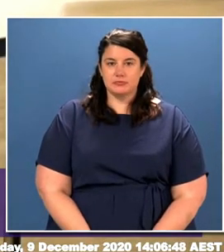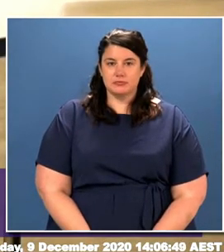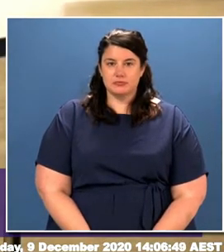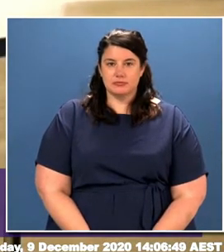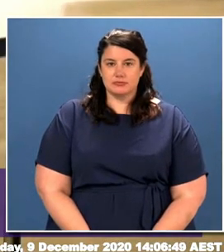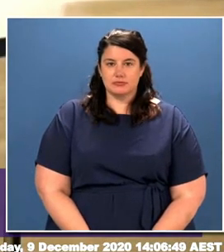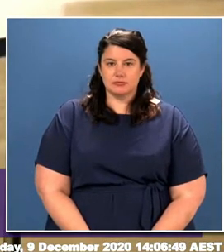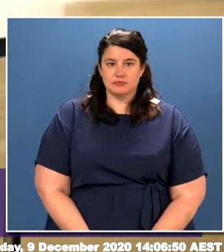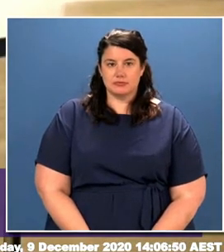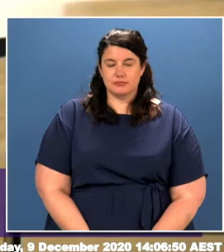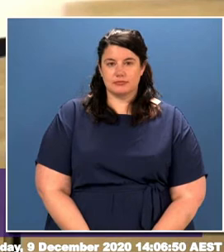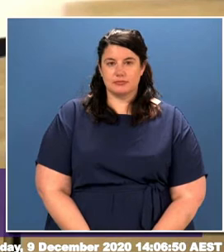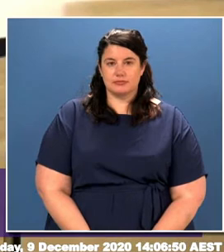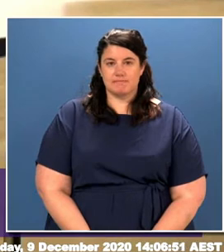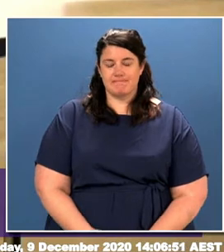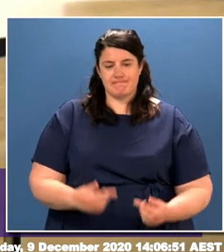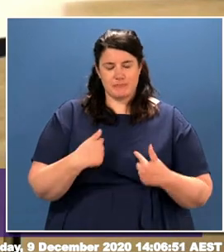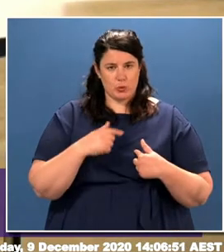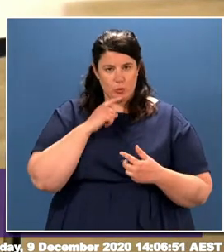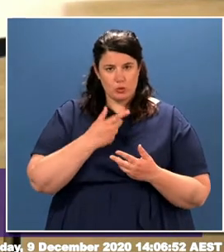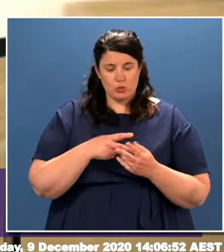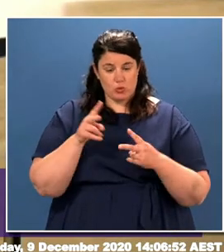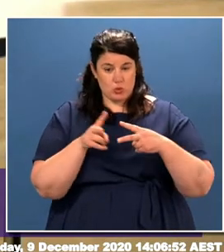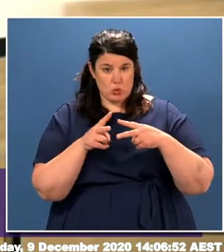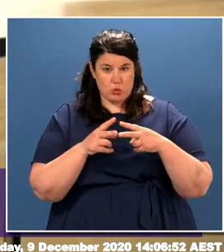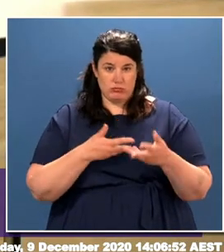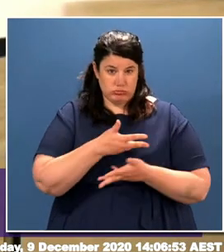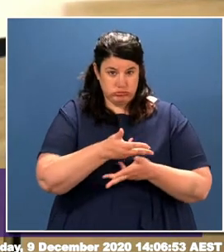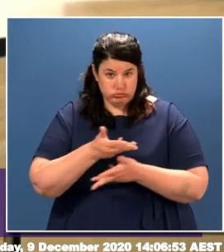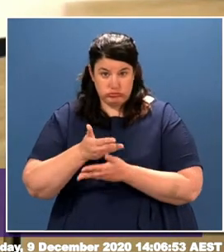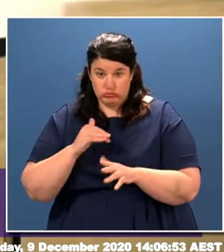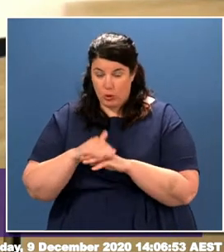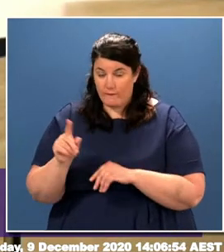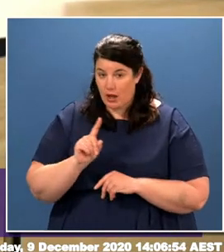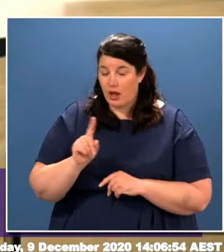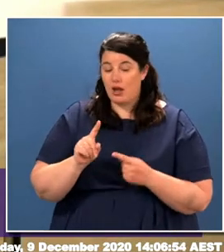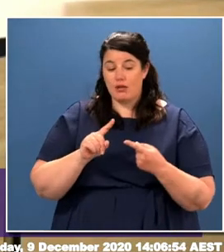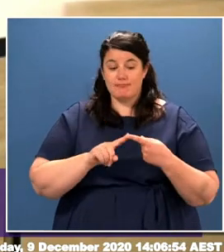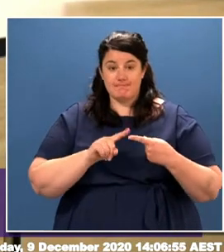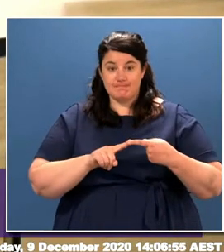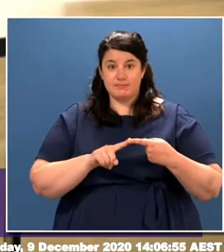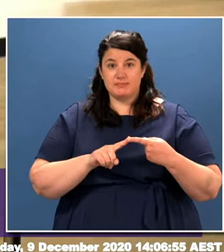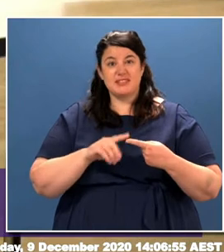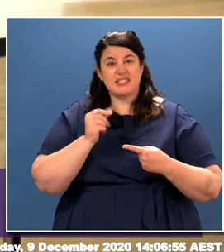What I would like to do today is really look at two parts of your evidence. The first is really in relation to, I guess, some theory